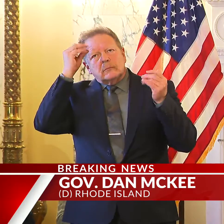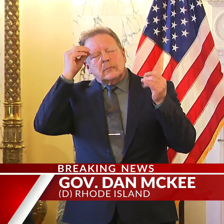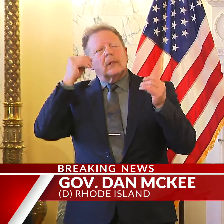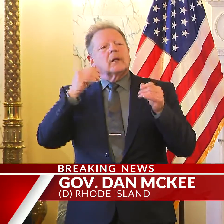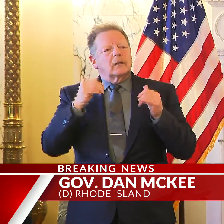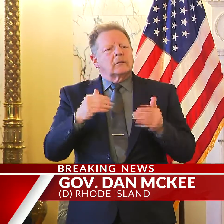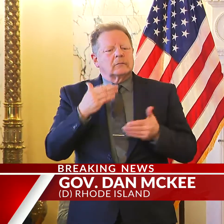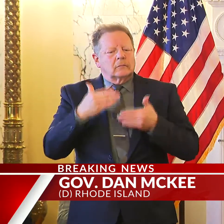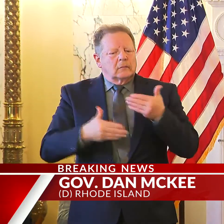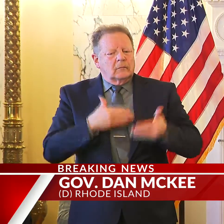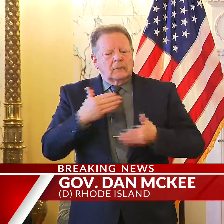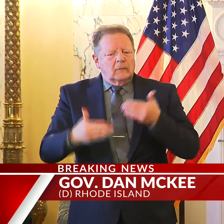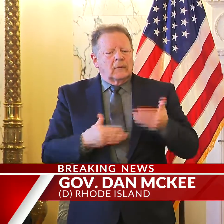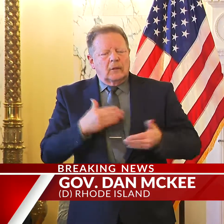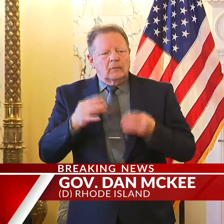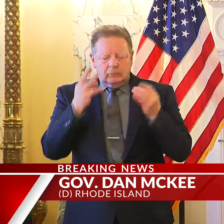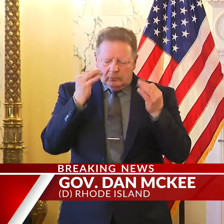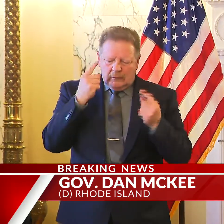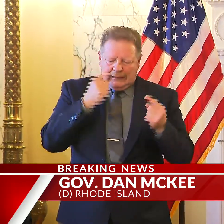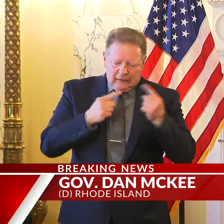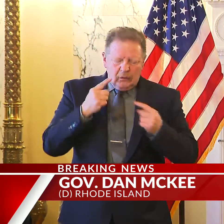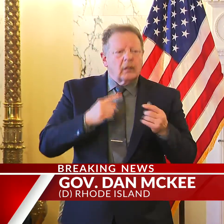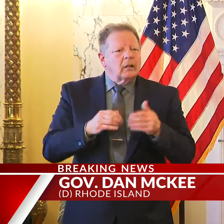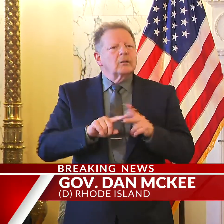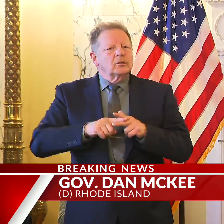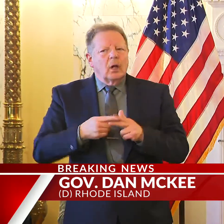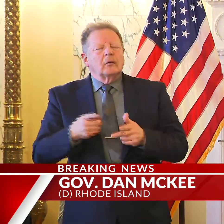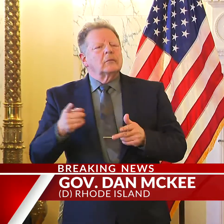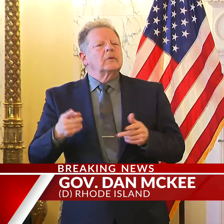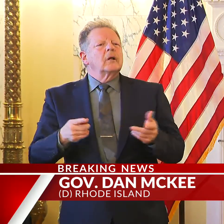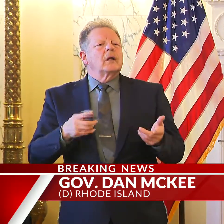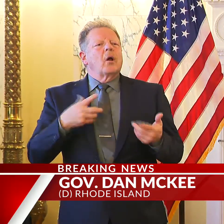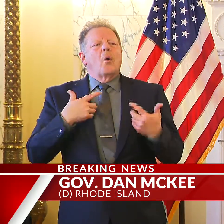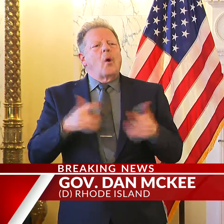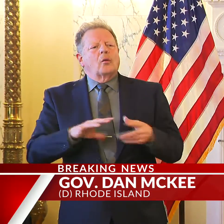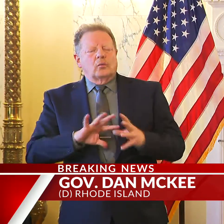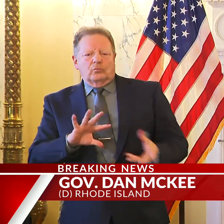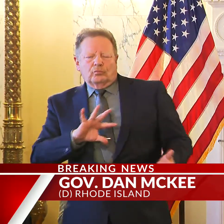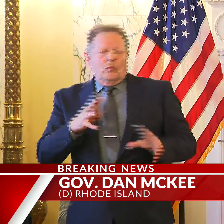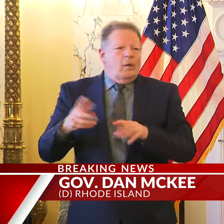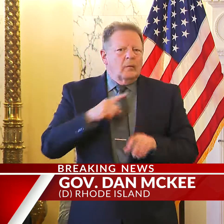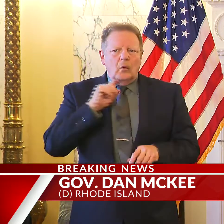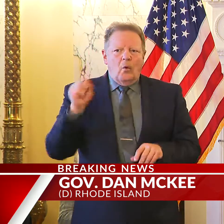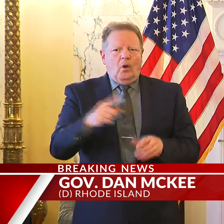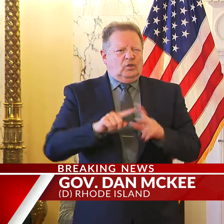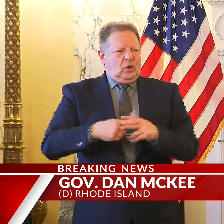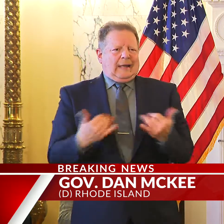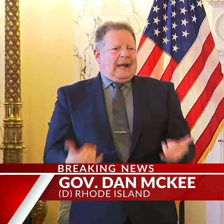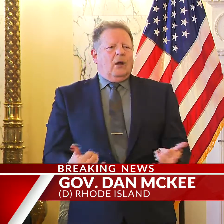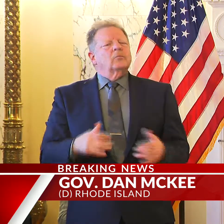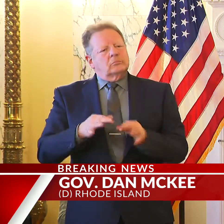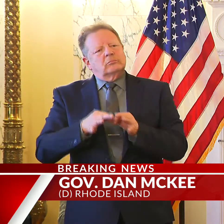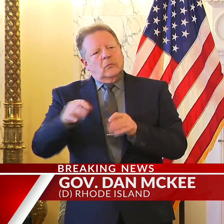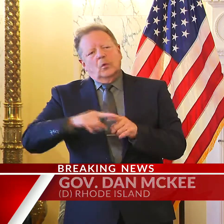THAT'S FOR DAY TIME FRAME IS SUFFICIENT TIME FRAME TO KIND OF GET WELL, EVERYTHING IN